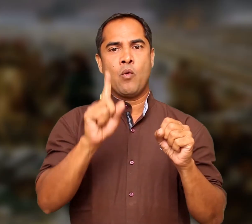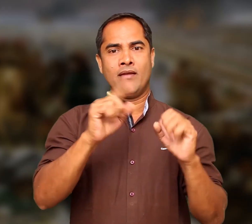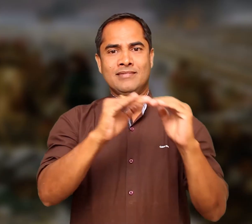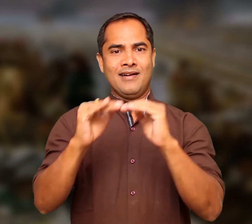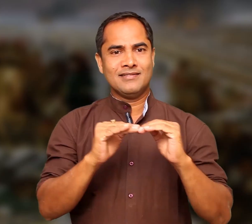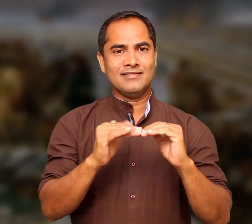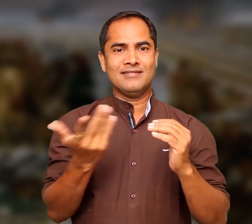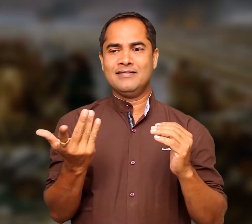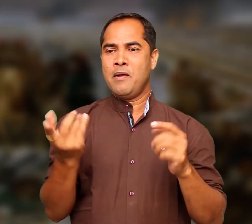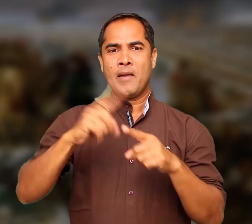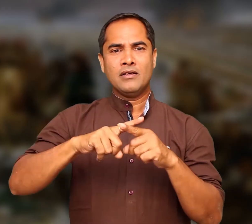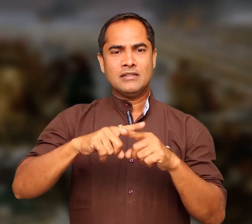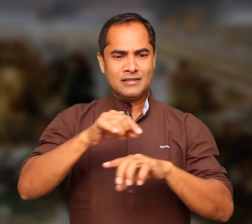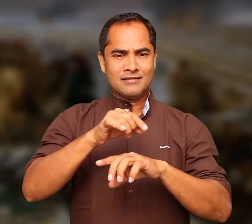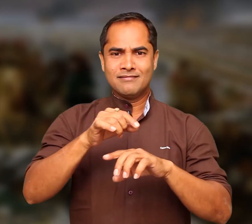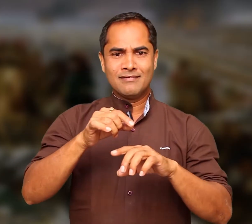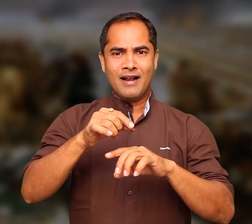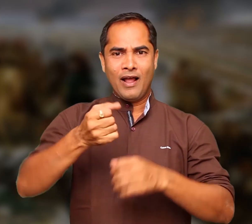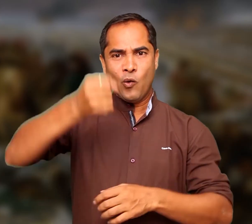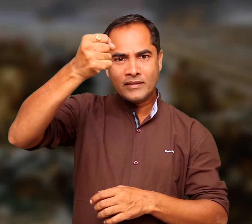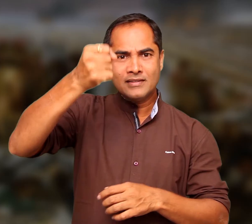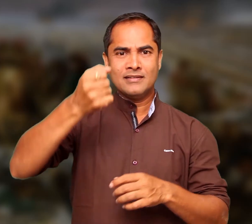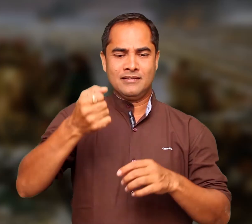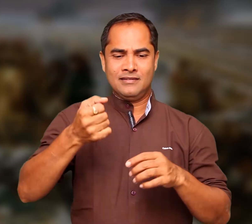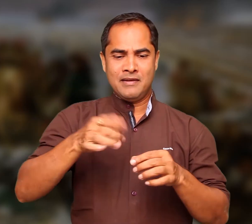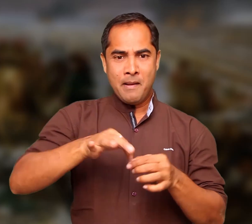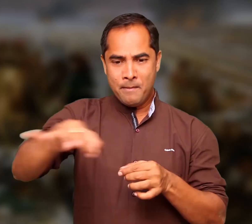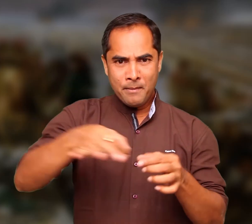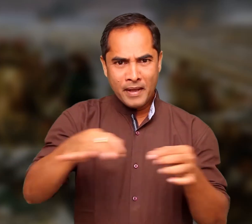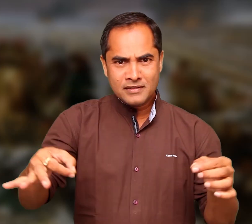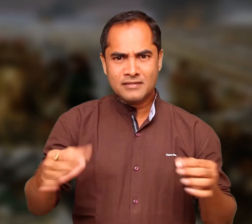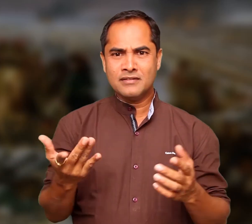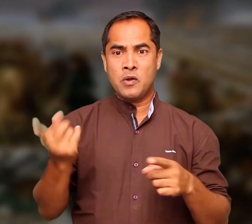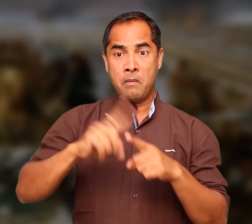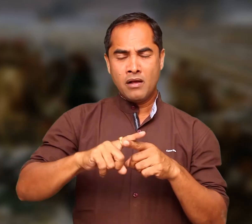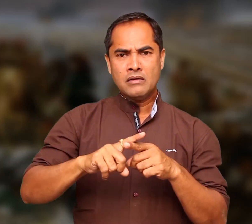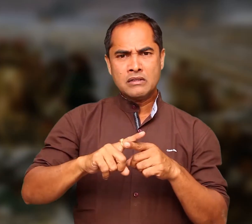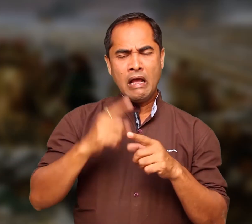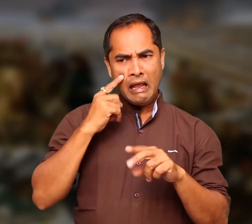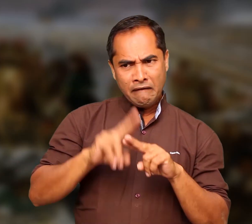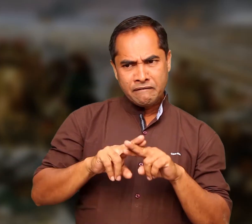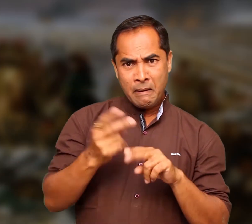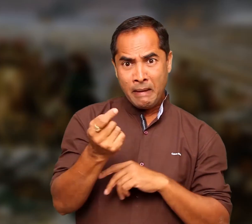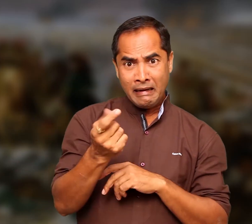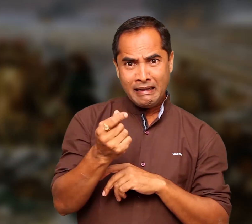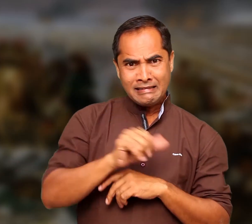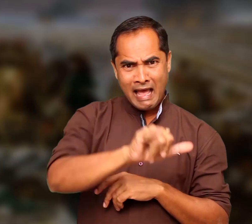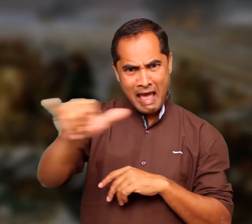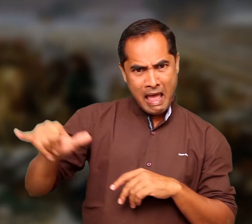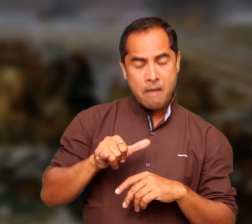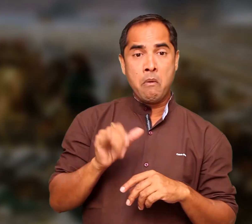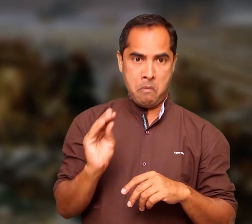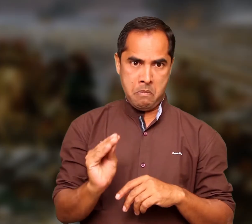weights and measures and even the common currency was very helpful in movement